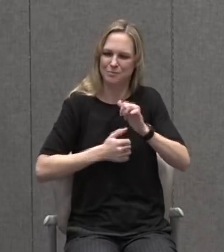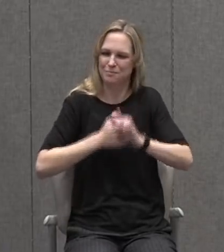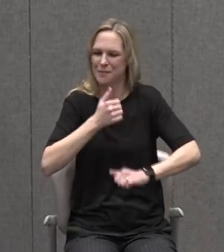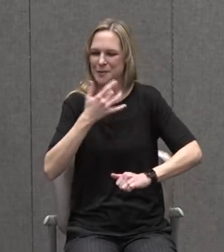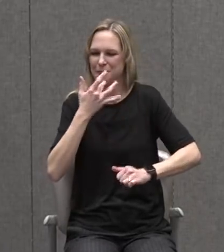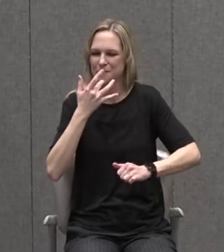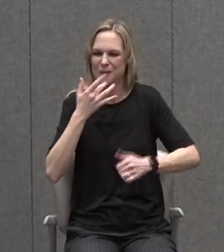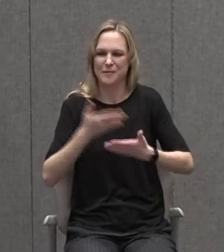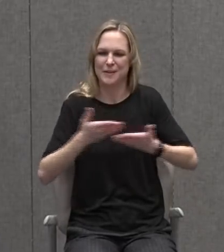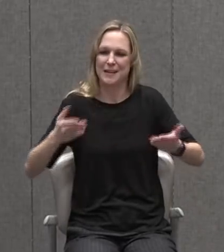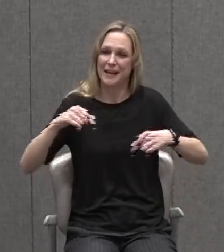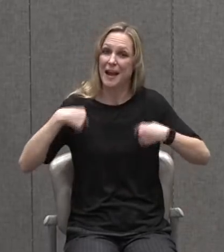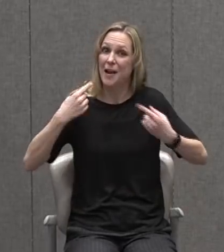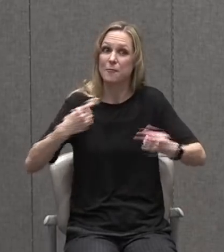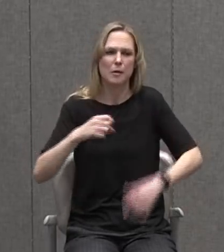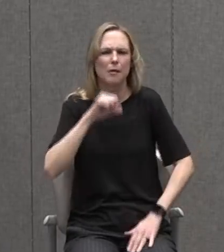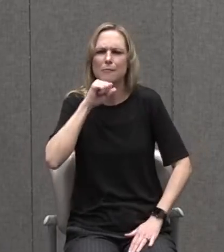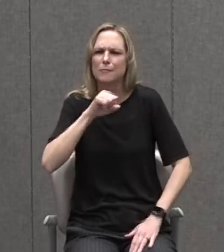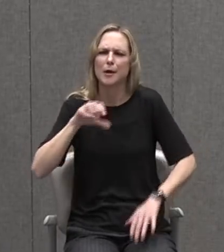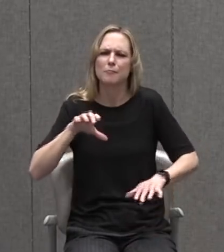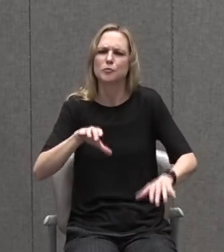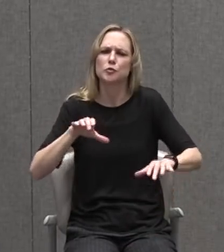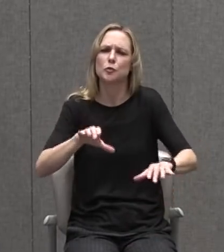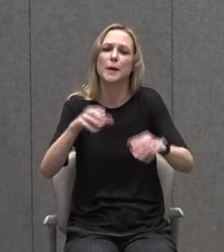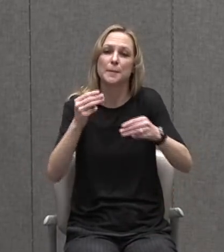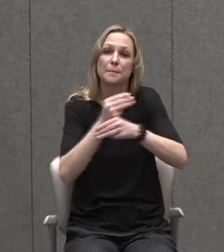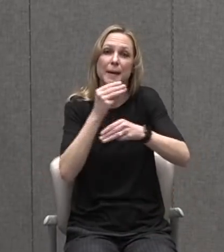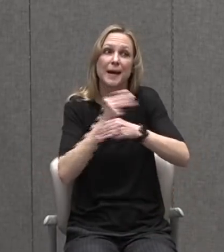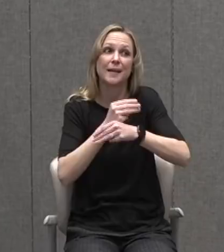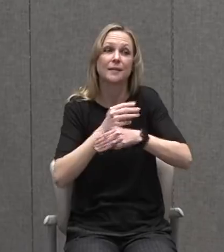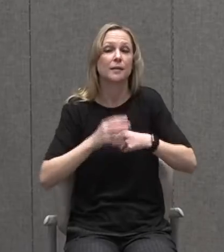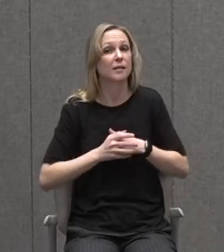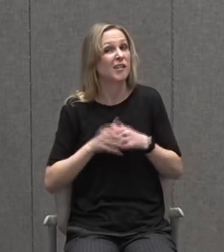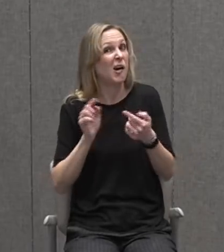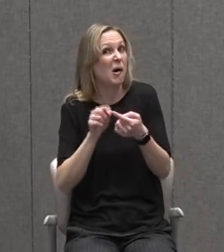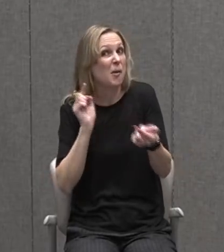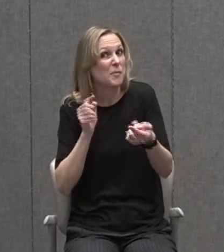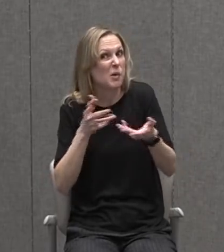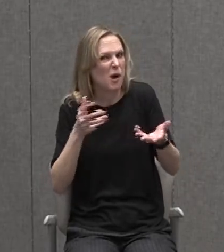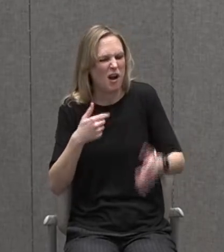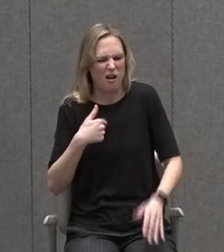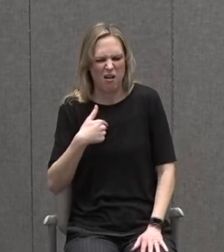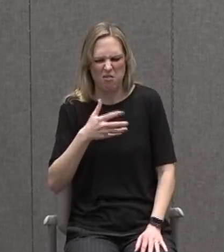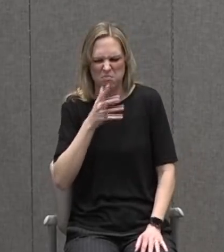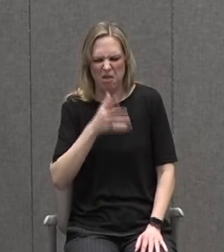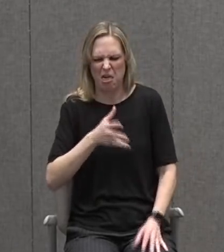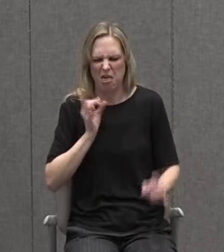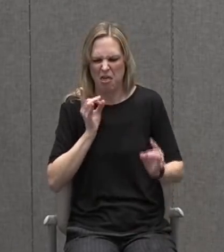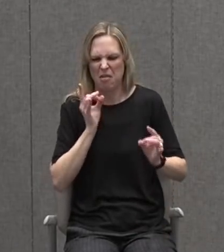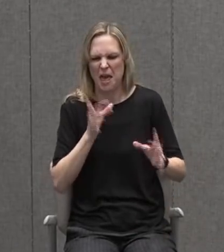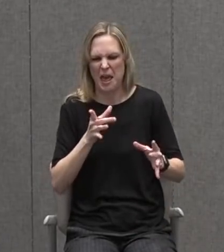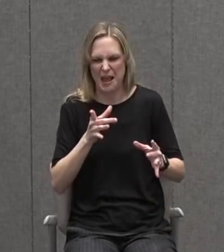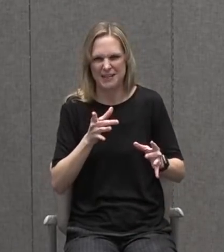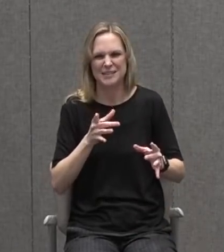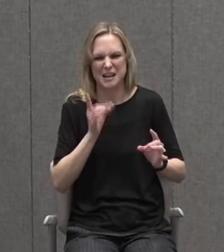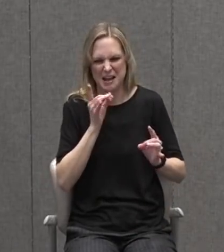in the world, love to do math. And then the opposite, I hate, I hate getting sick.